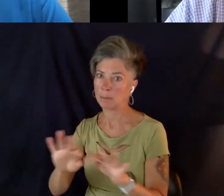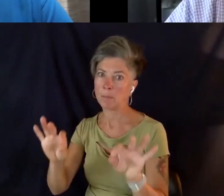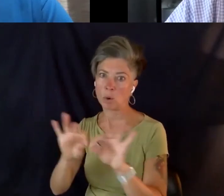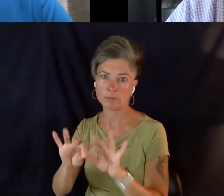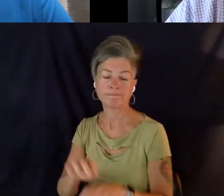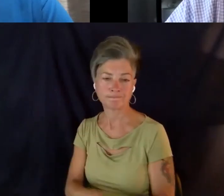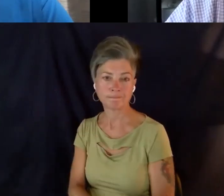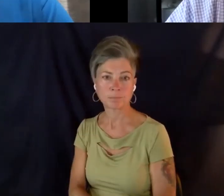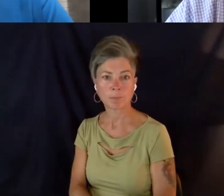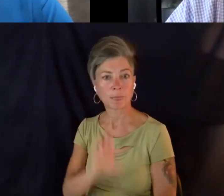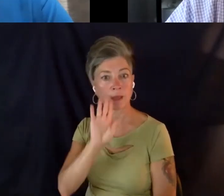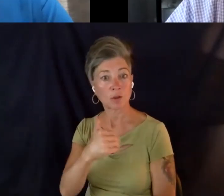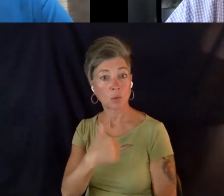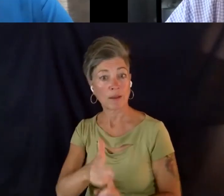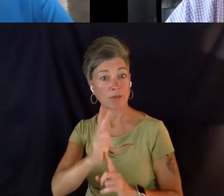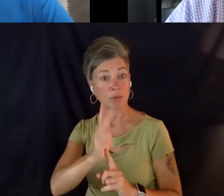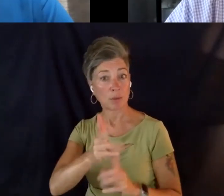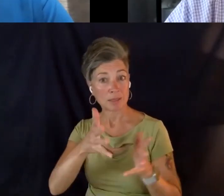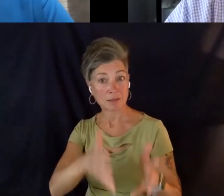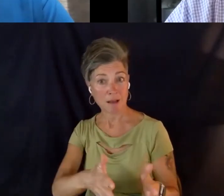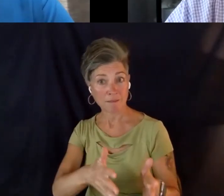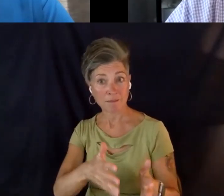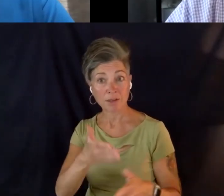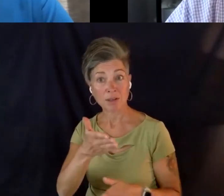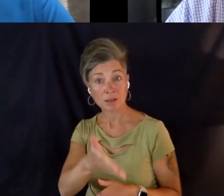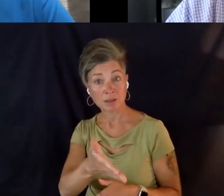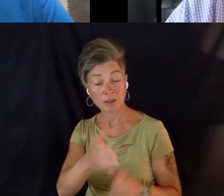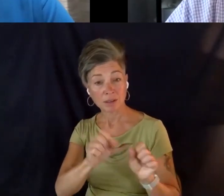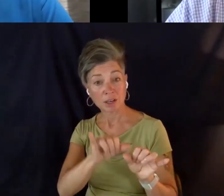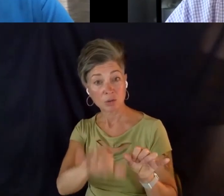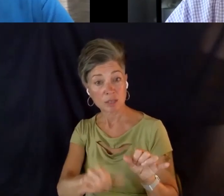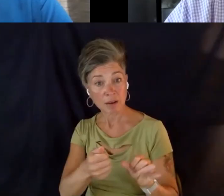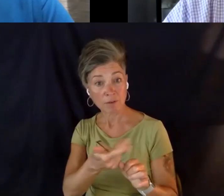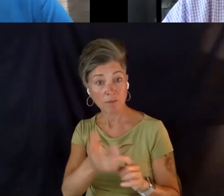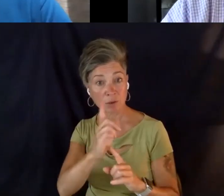I know we have three minutes technically left. Are you, Annie, able to stay for a few more minutes after that?